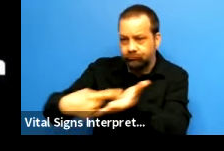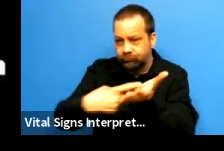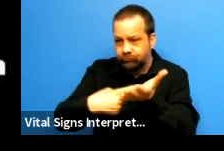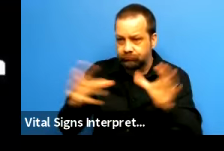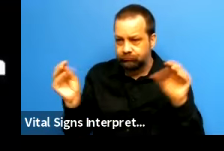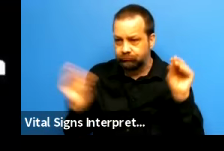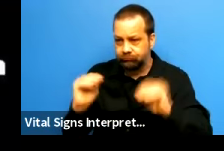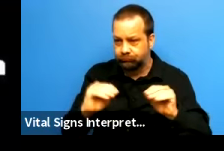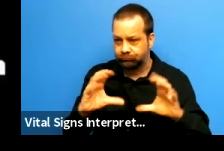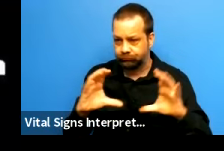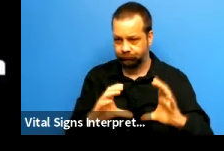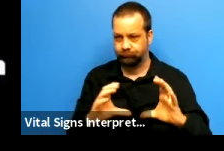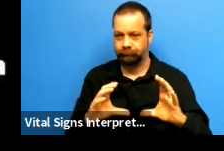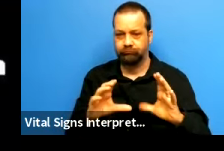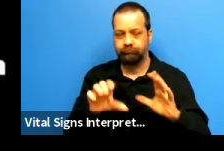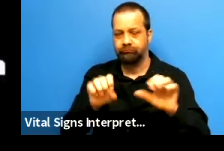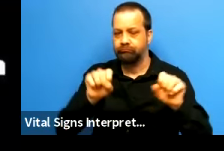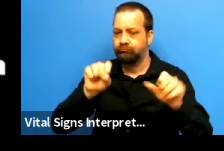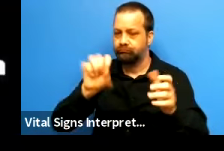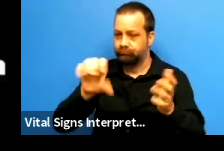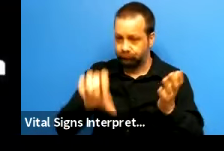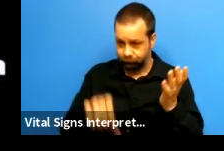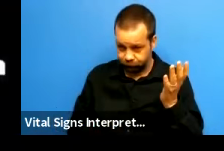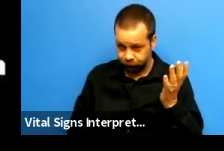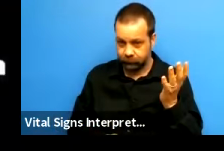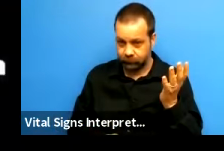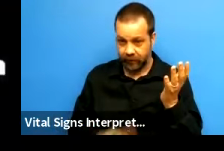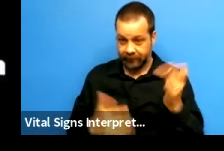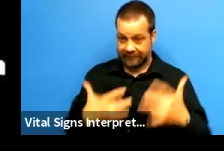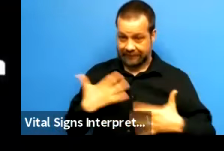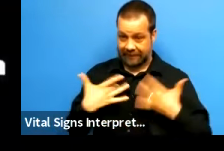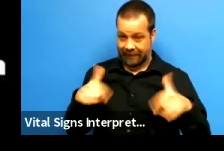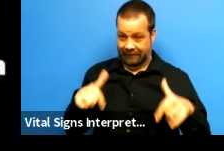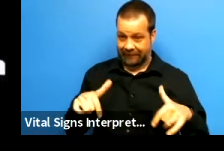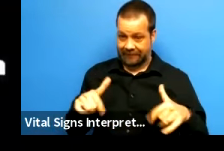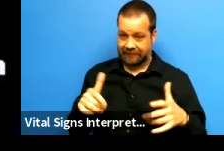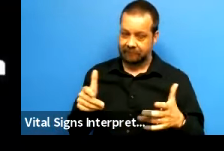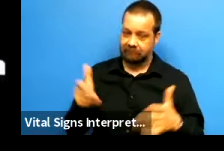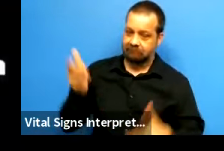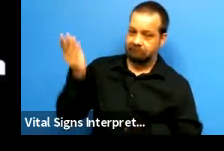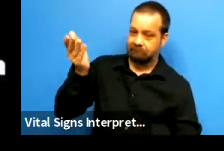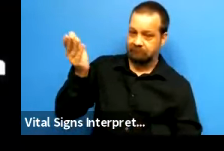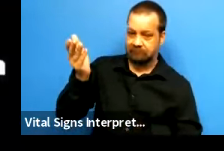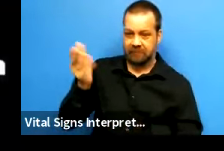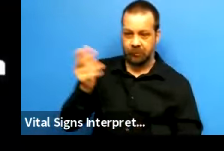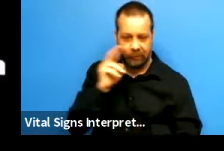I've been excited about this. It's been on our radar for a while